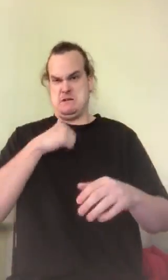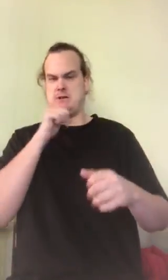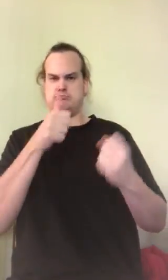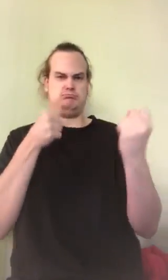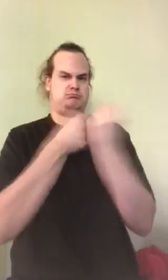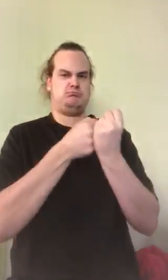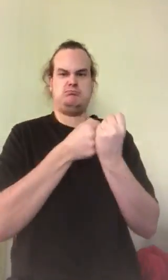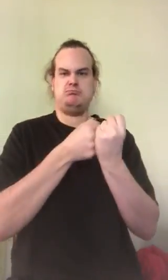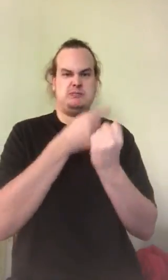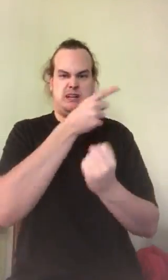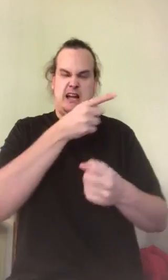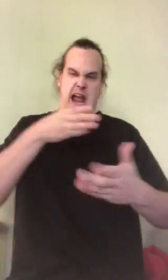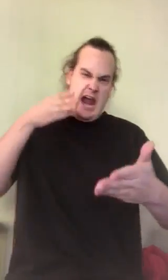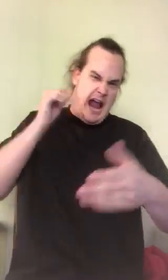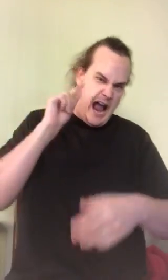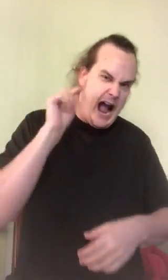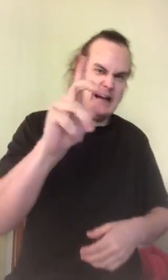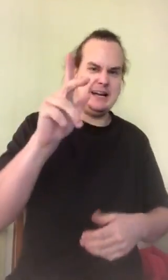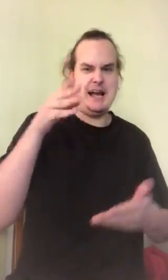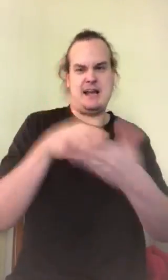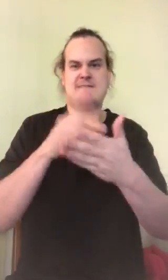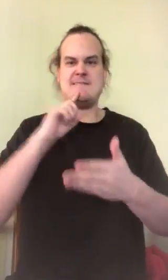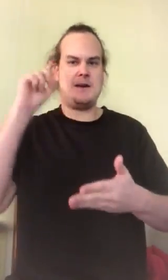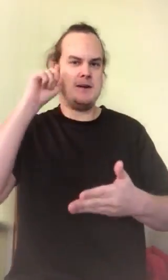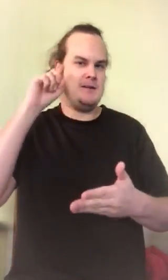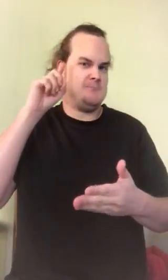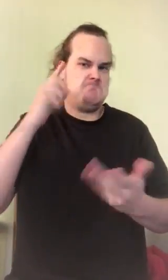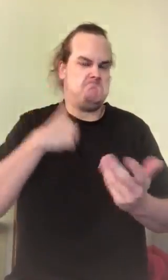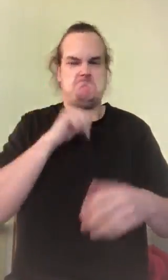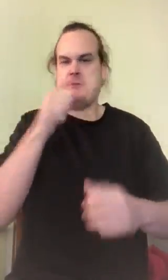I dont support Dave He attacked against Deaf with lawsuit. I dont support that